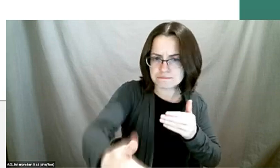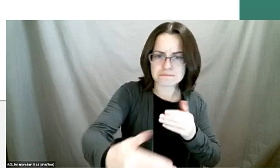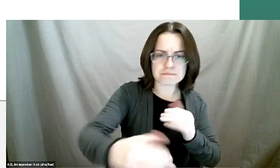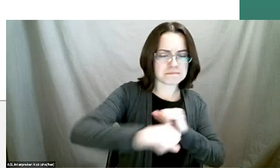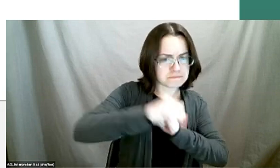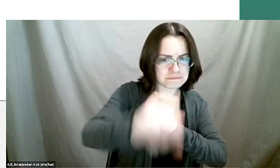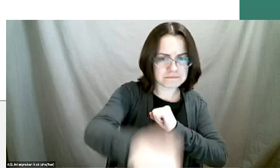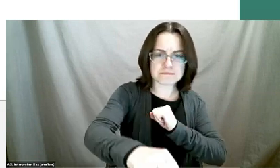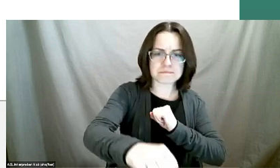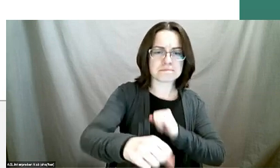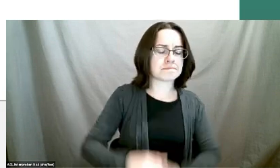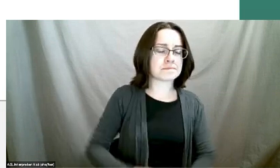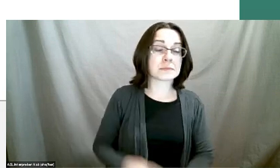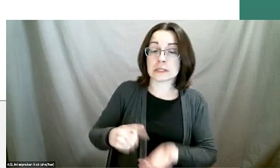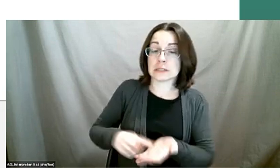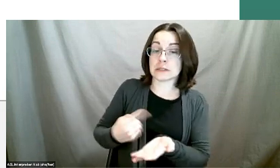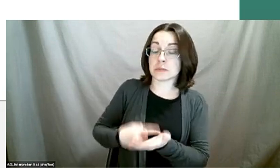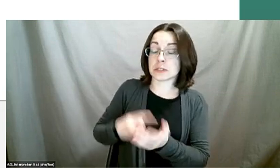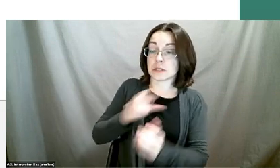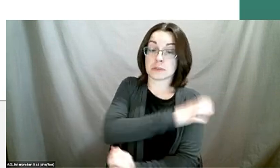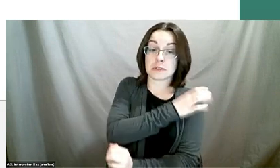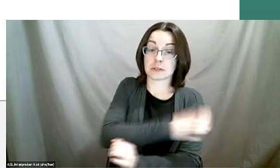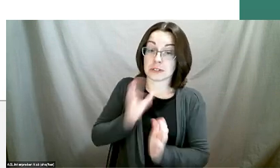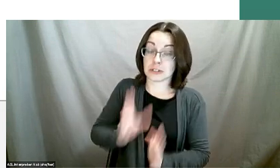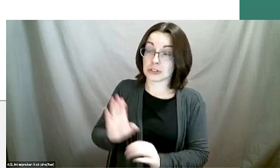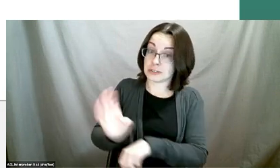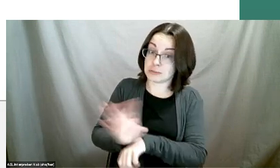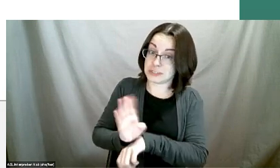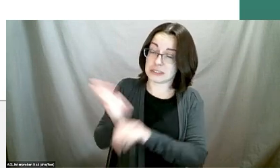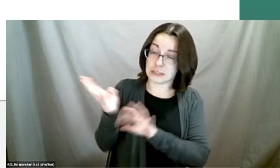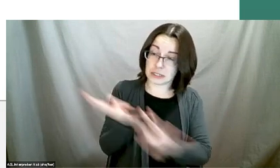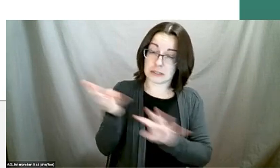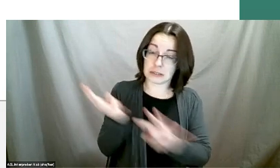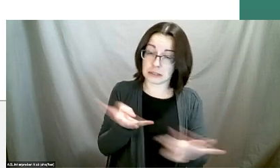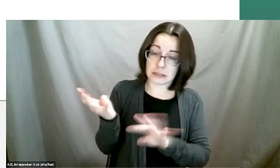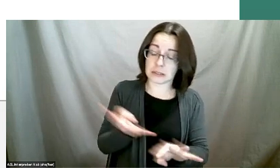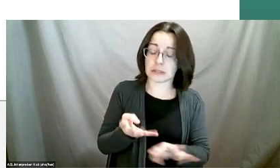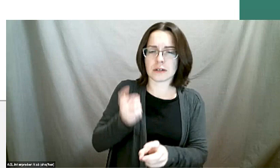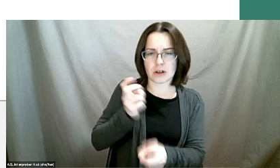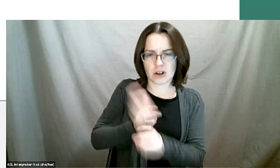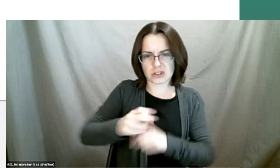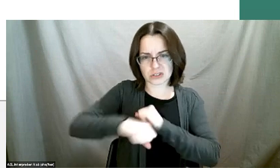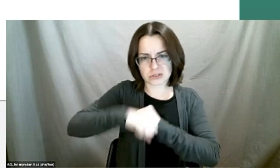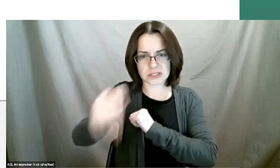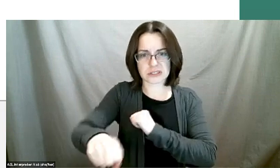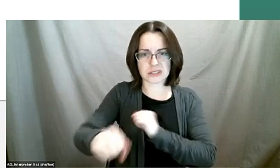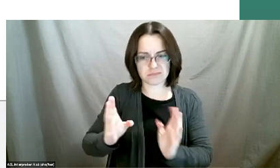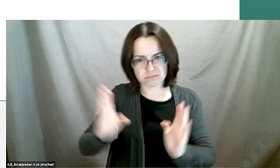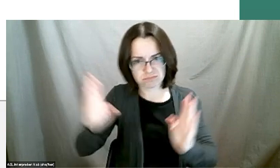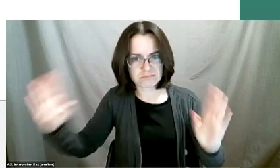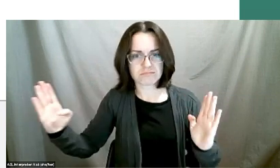clinicians that becomes very difficult to do. And I have found certainly that I've had to also